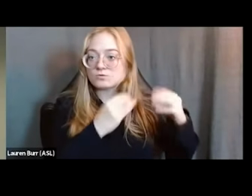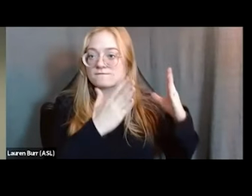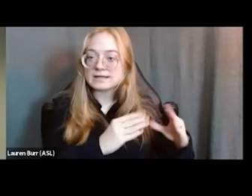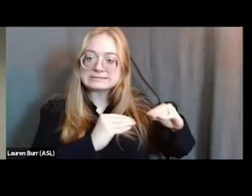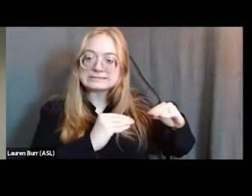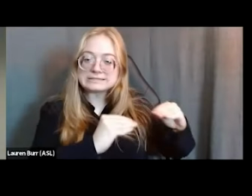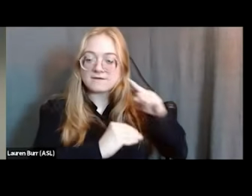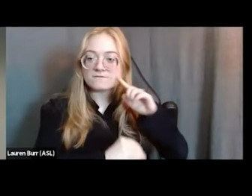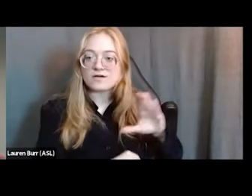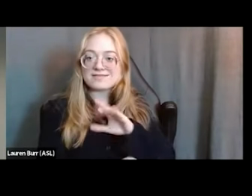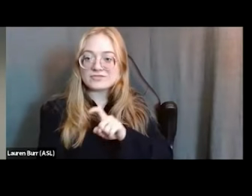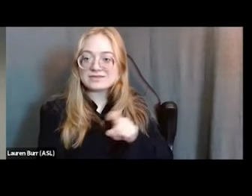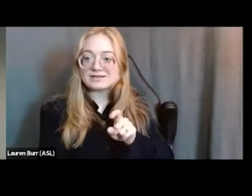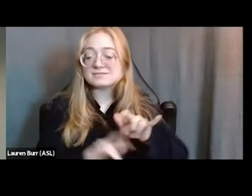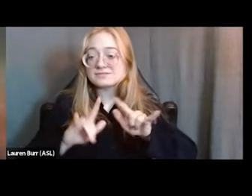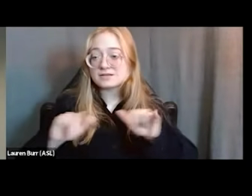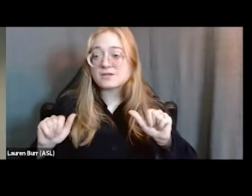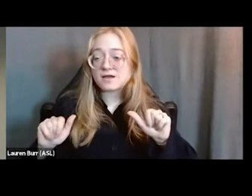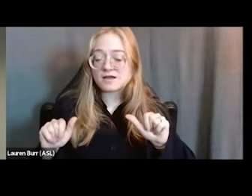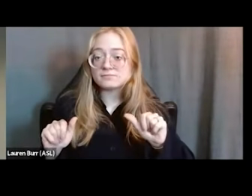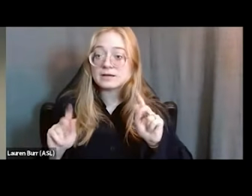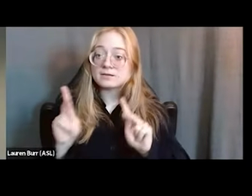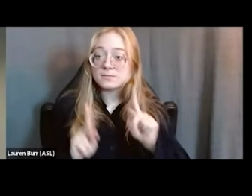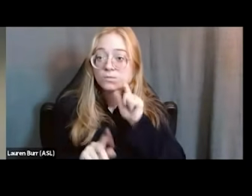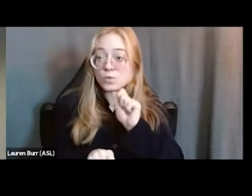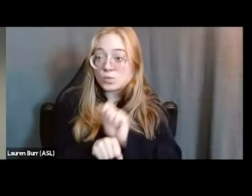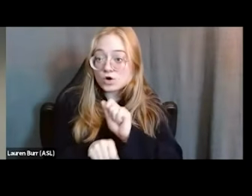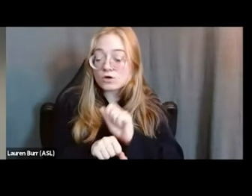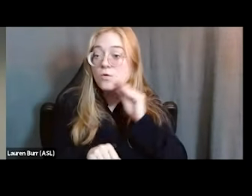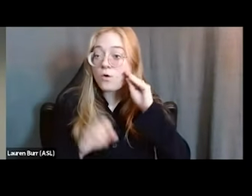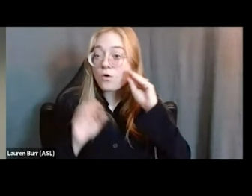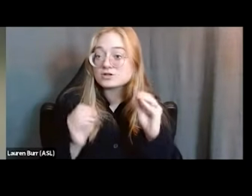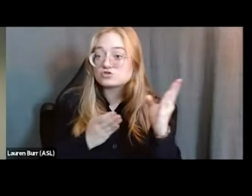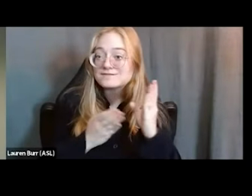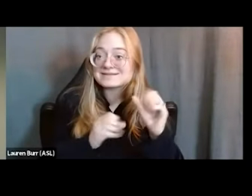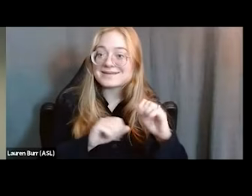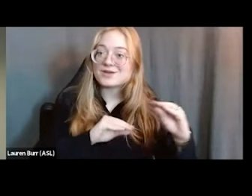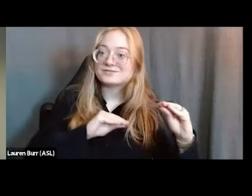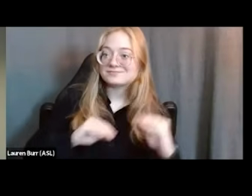And at the same time, the folks who are working in homeless services can train those who work with older adults